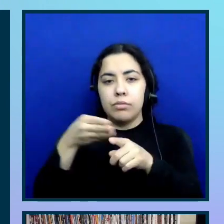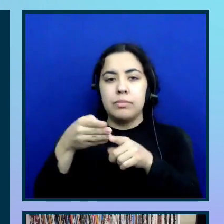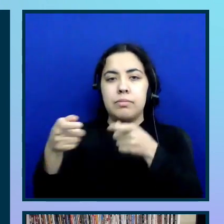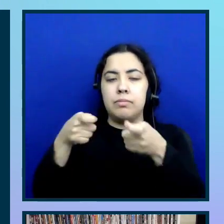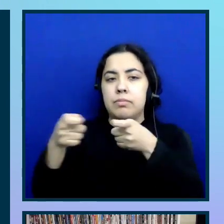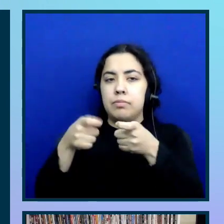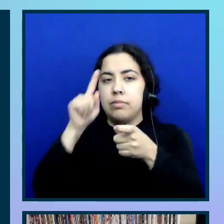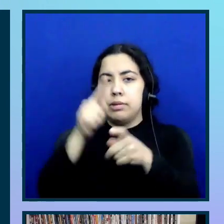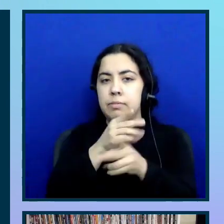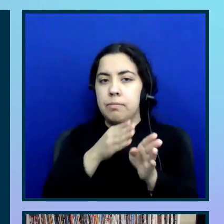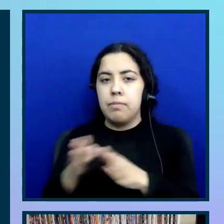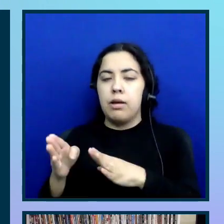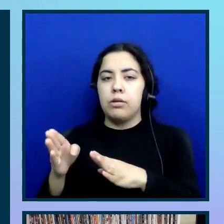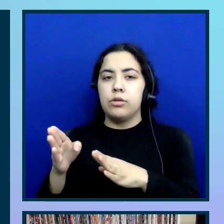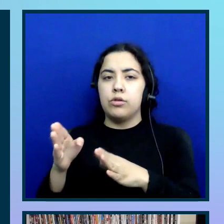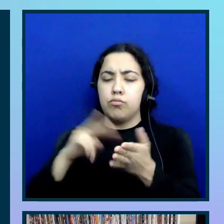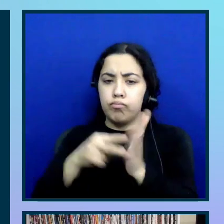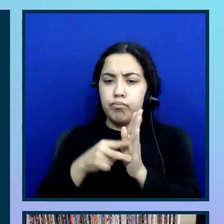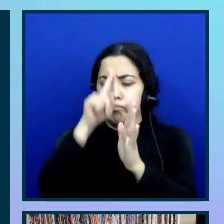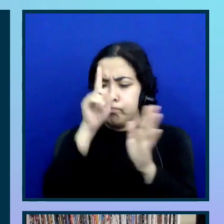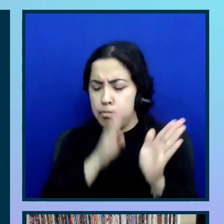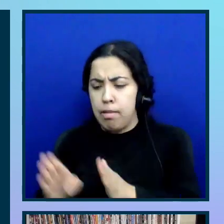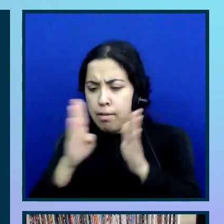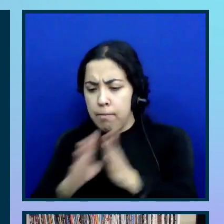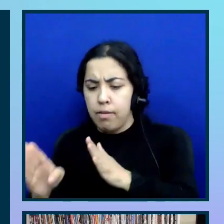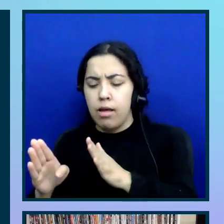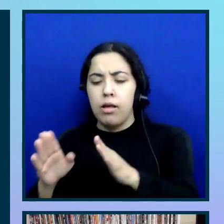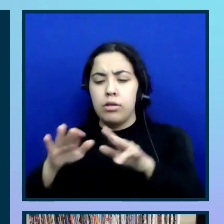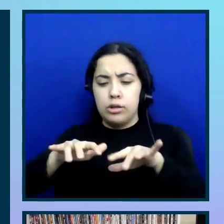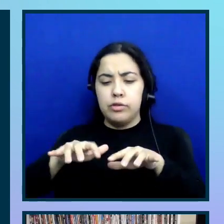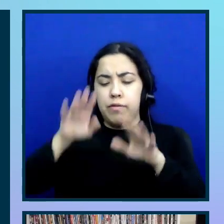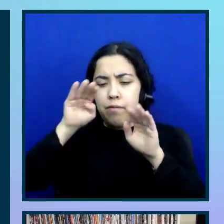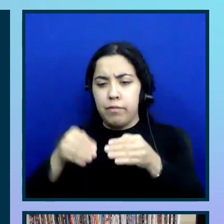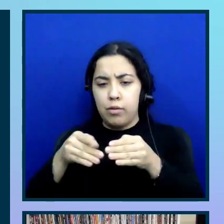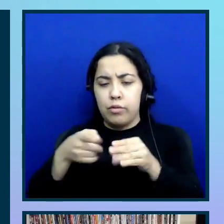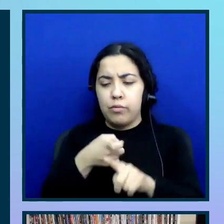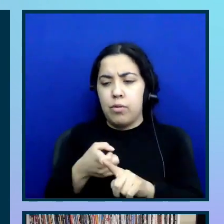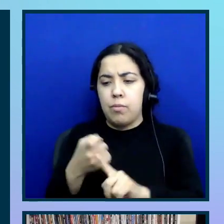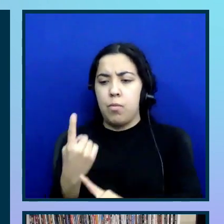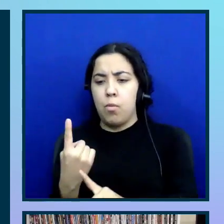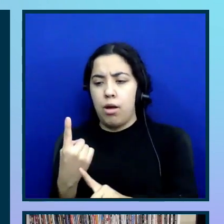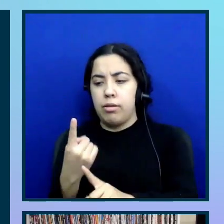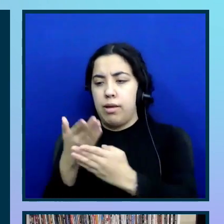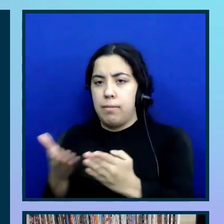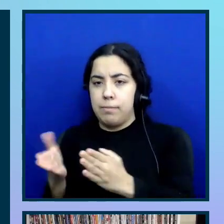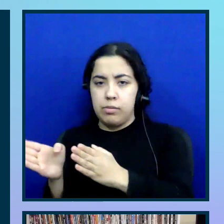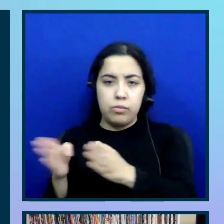to willfully and purposefully shift the keyboard focus cursor from one element to another on behalf of the user.